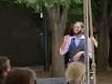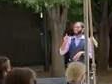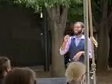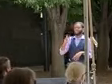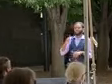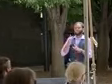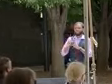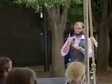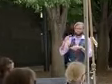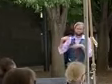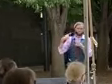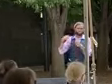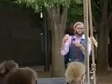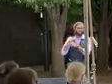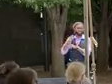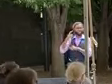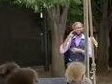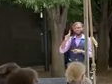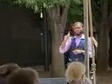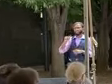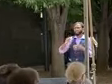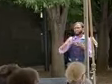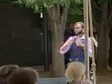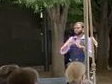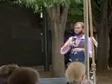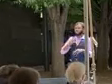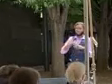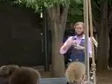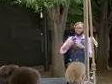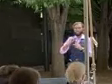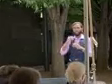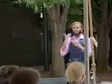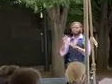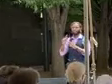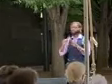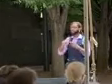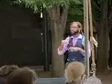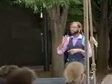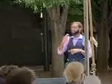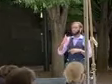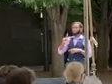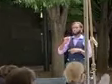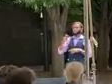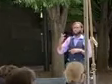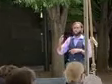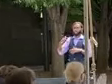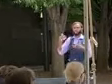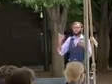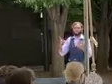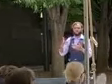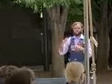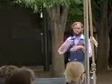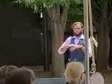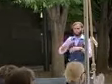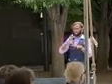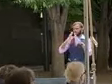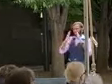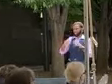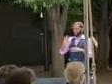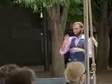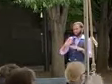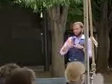Eleanor has been a tireless advocate for the disability community including but not limited to her March 2021 introduction on the House floor of a resolution